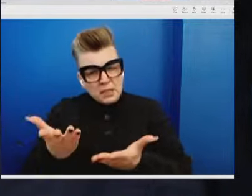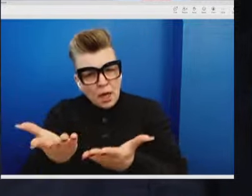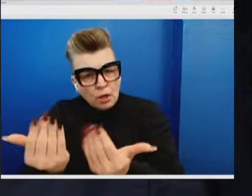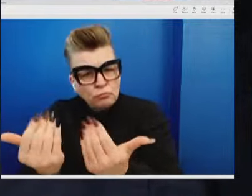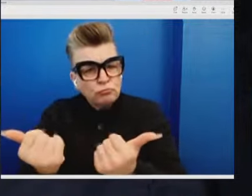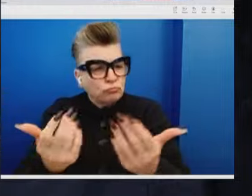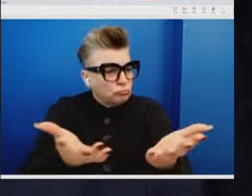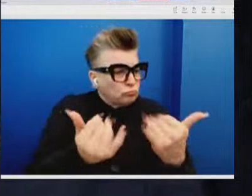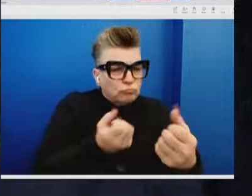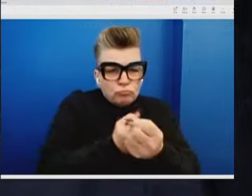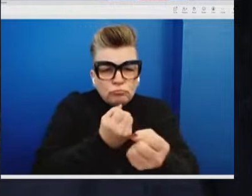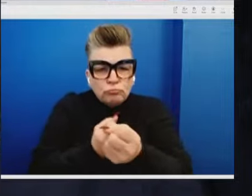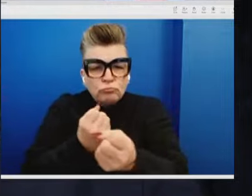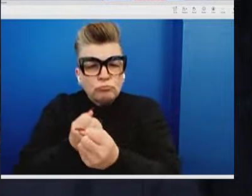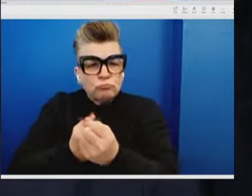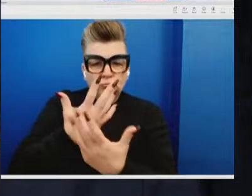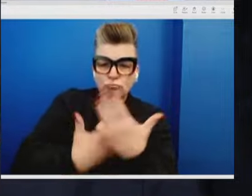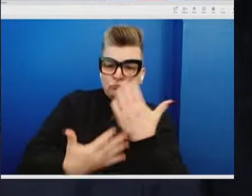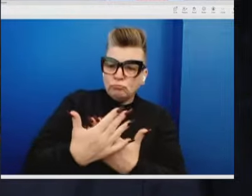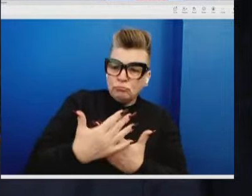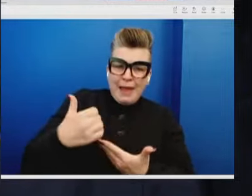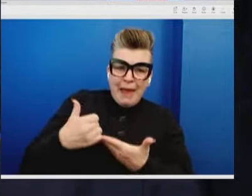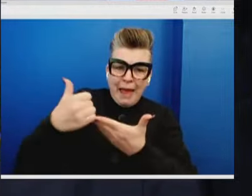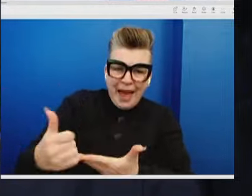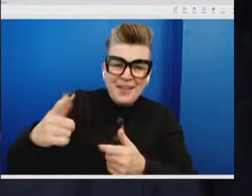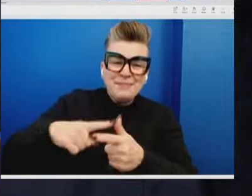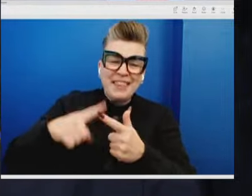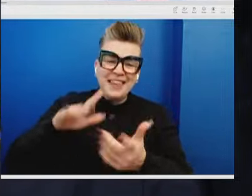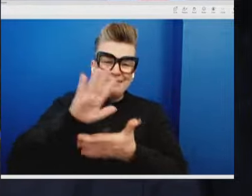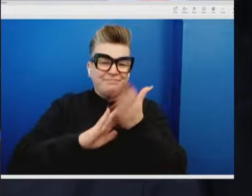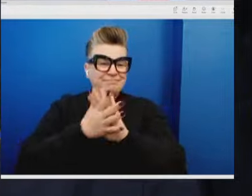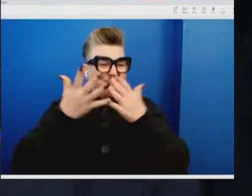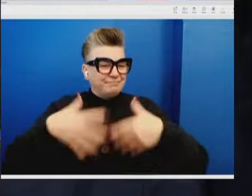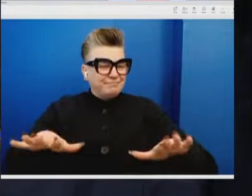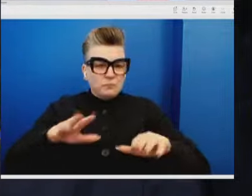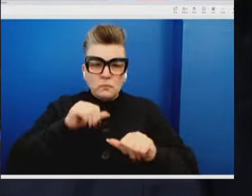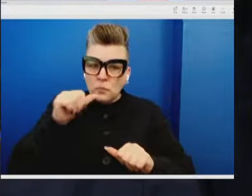It's not supposed to a permanent landing spot, which unfortunately is what has happened for